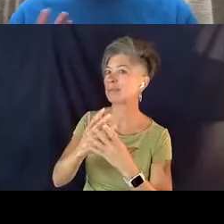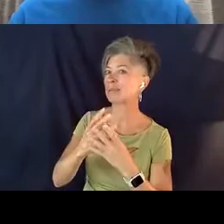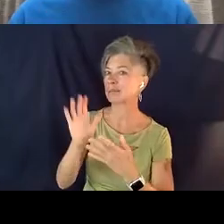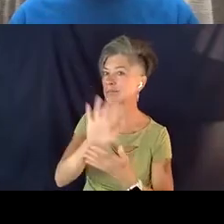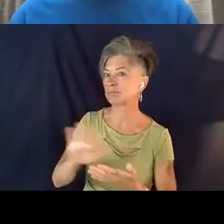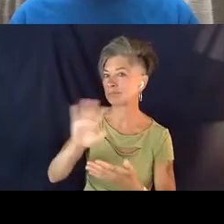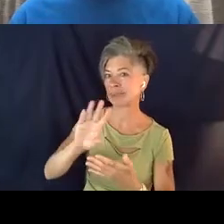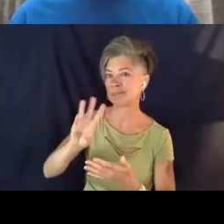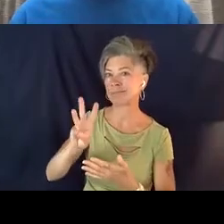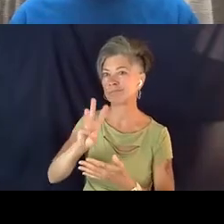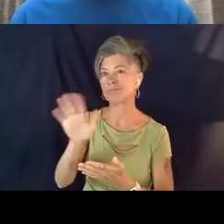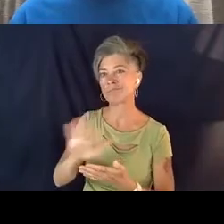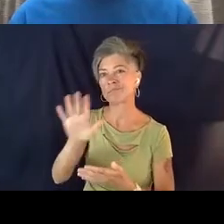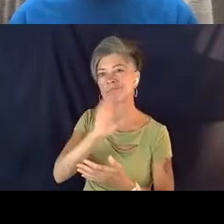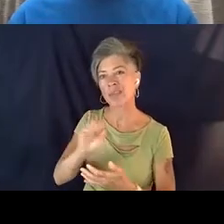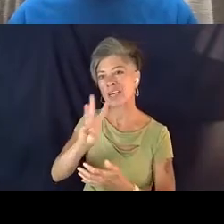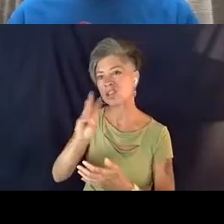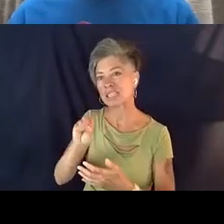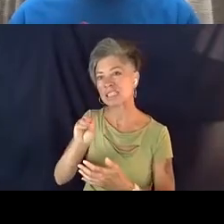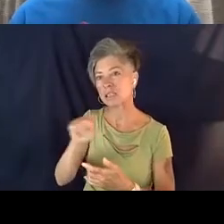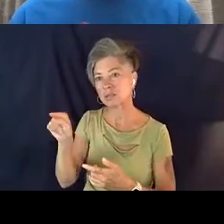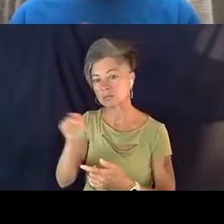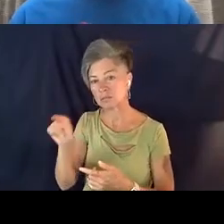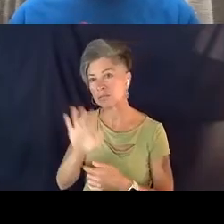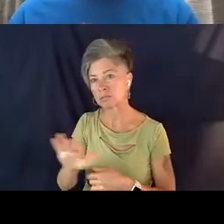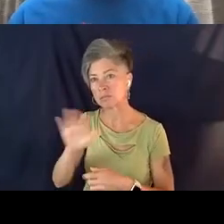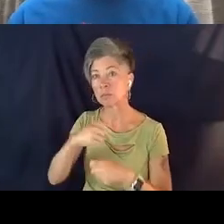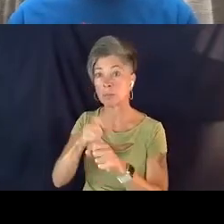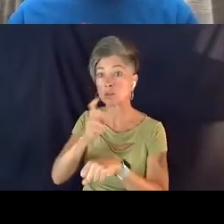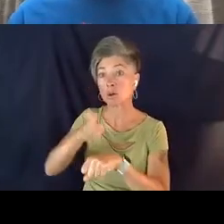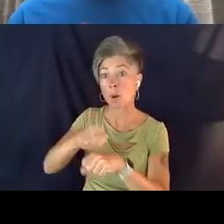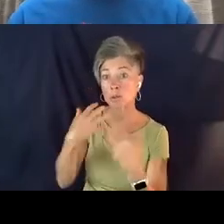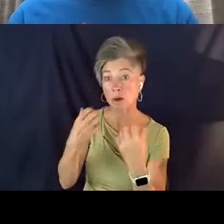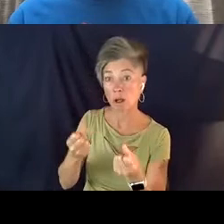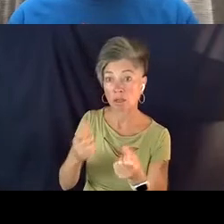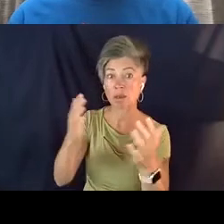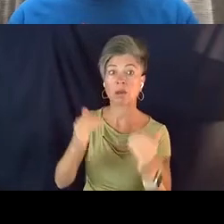just to make sure that your bones stay healthy. Anyone who smokes for at least 30 years